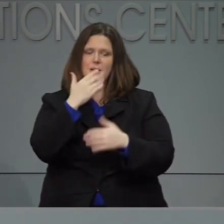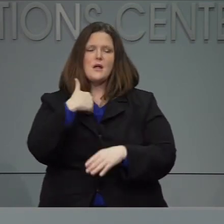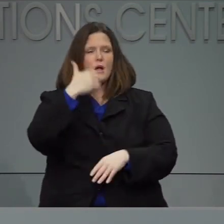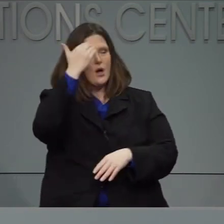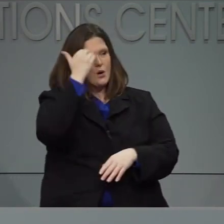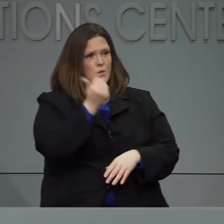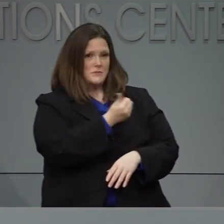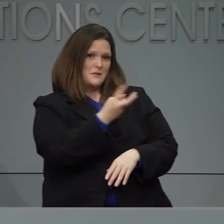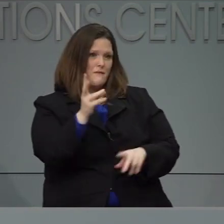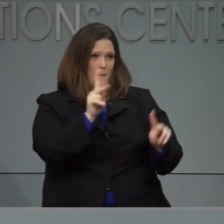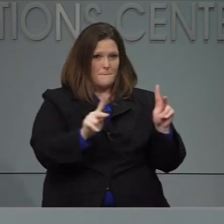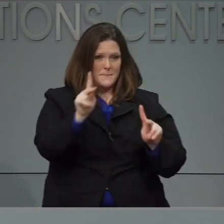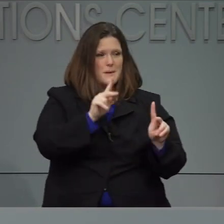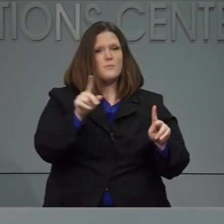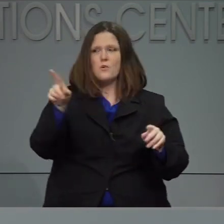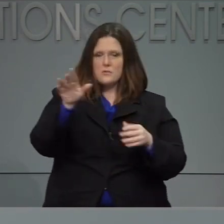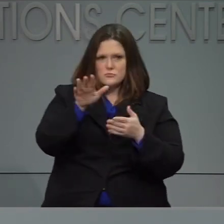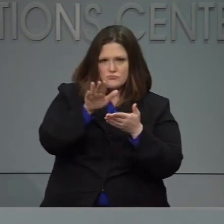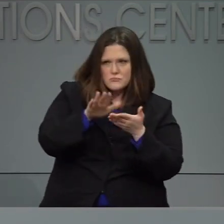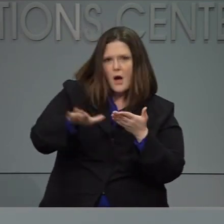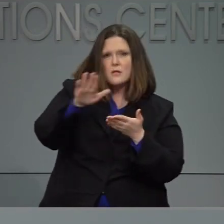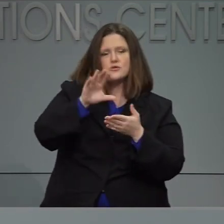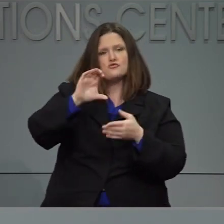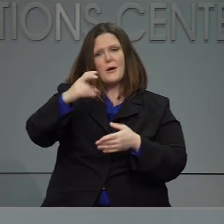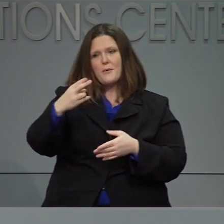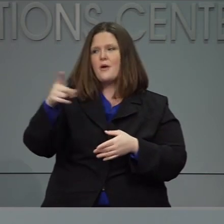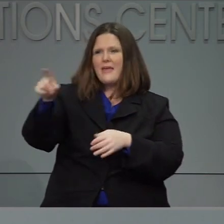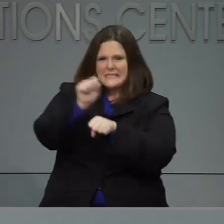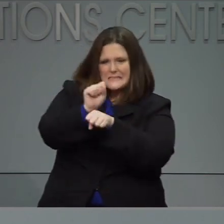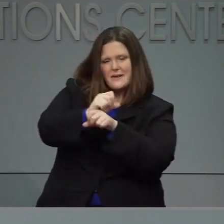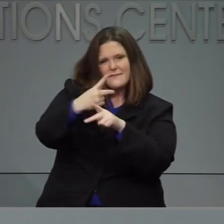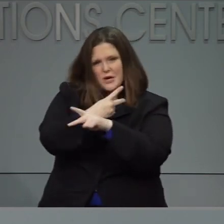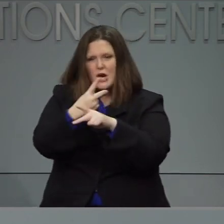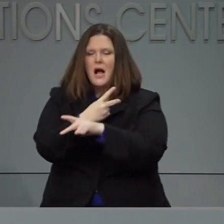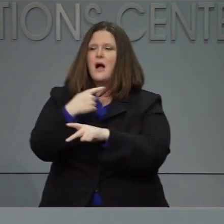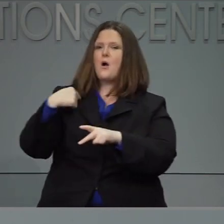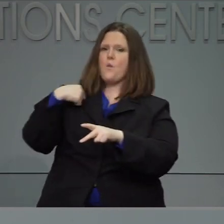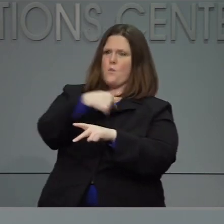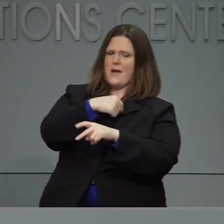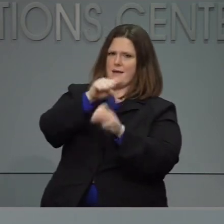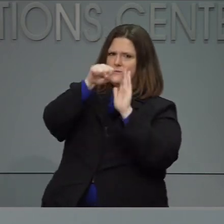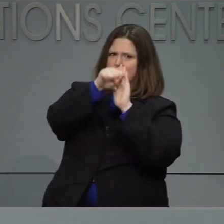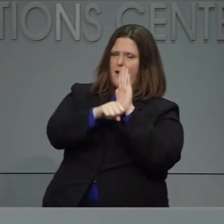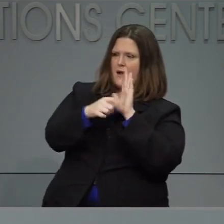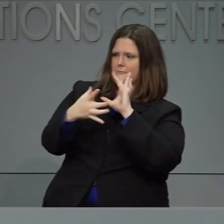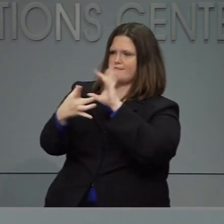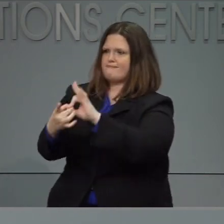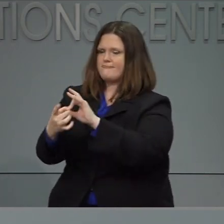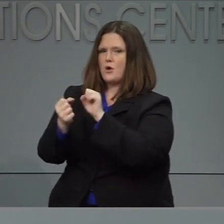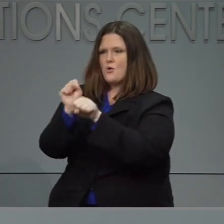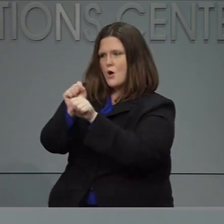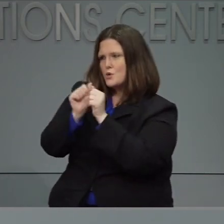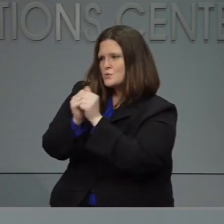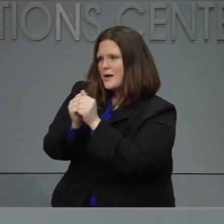SPREAD AT CHAPEL HILL WE'VE BEEN WE AT THE STATE HAVE BEEN WORKING WITH WITH FOLKS AT CHAPEL HILL AT NC STATE AT TCU